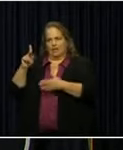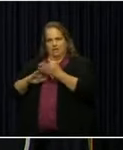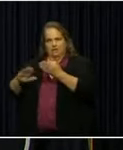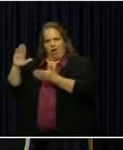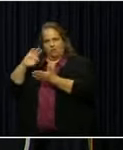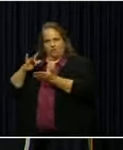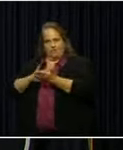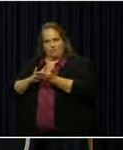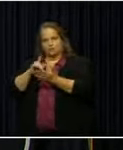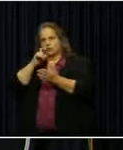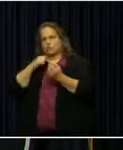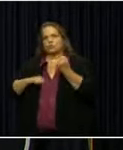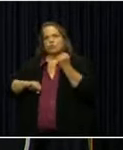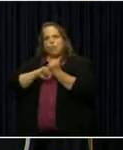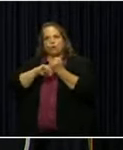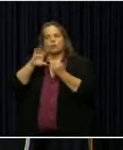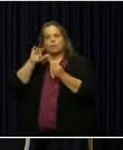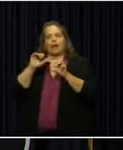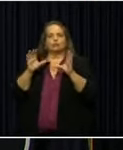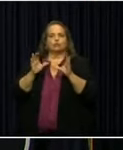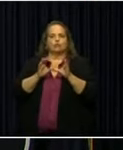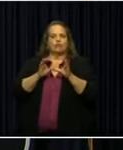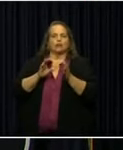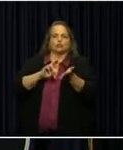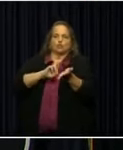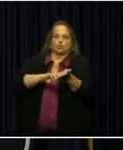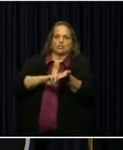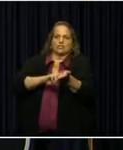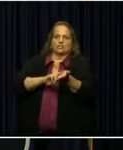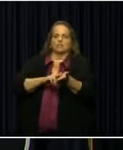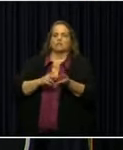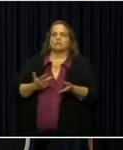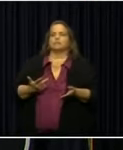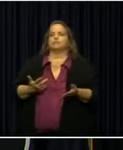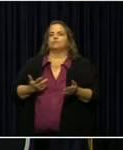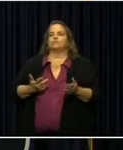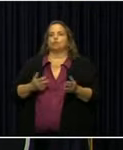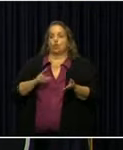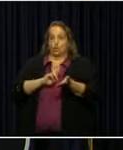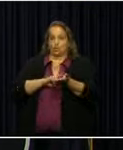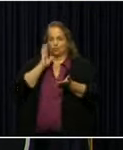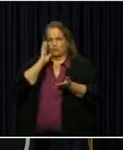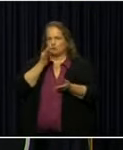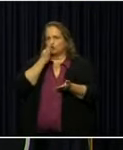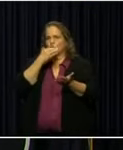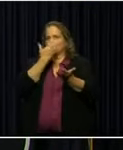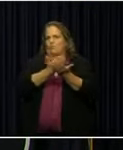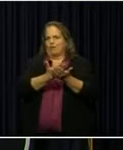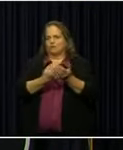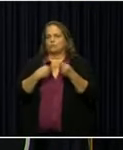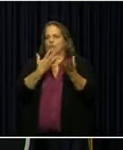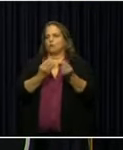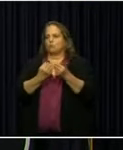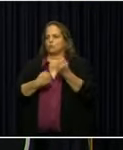PATIENTS TODAY, THAT'S A CREDIT TO UK AND IT'S A CREDIT TOTE NATIONAL GUARD AND EMERGENCY MANAGEMENT AND PUBLIC HEALTH FOR